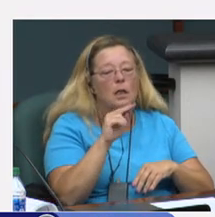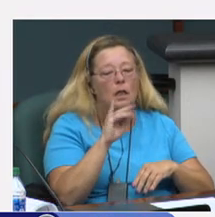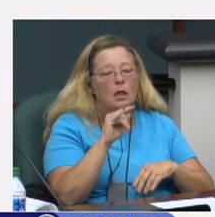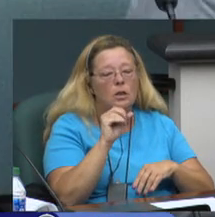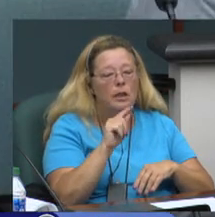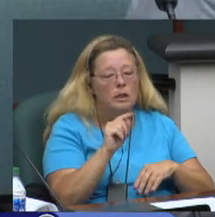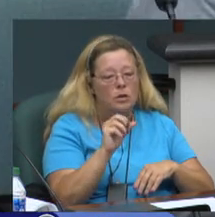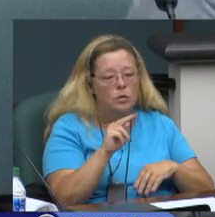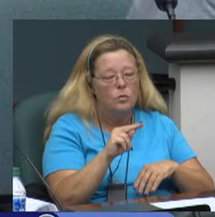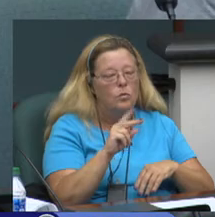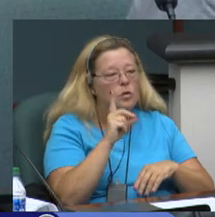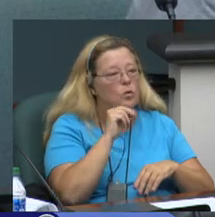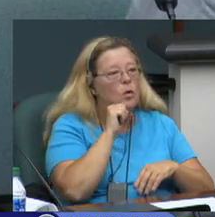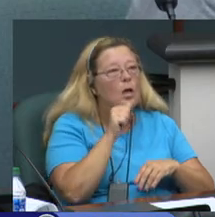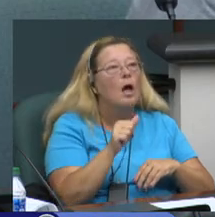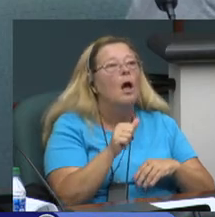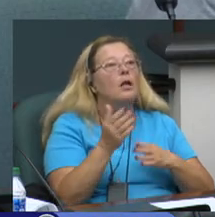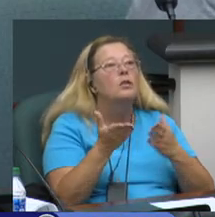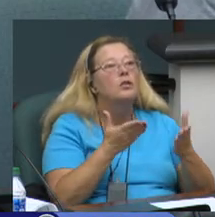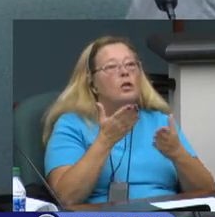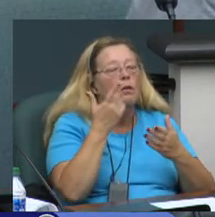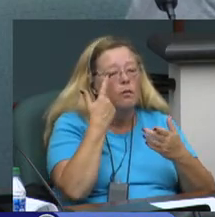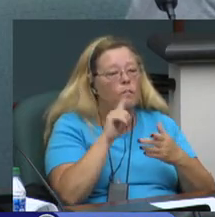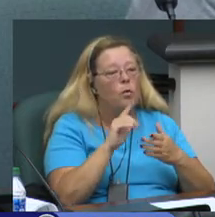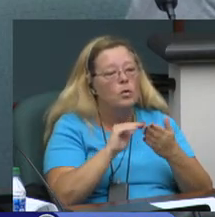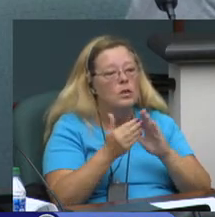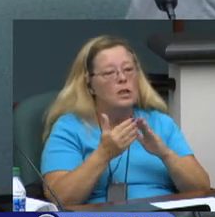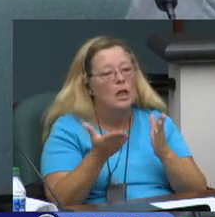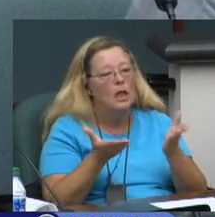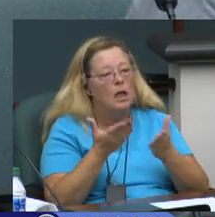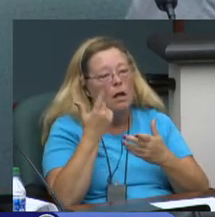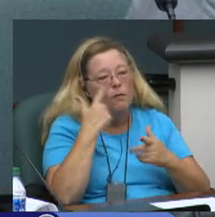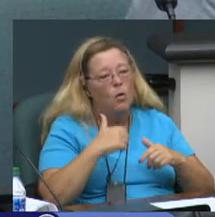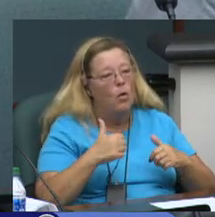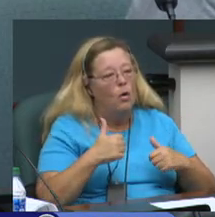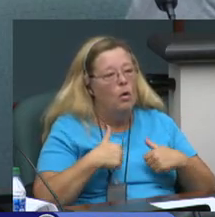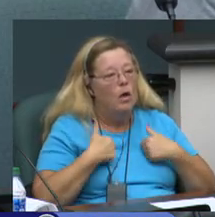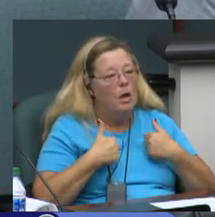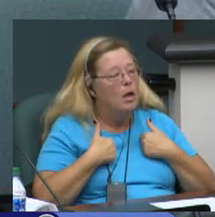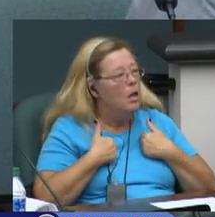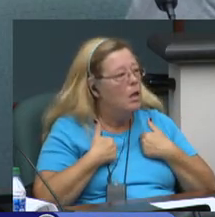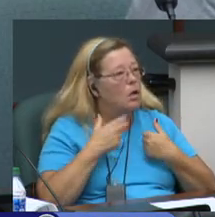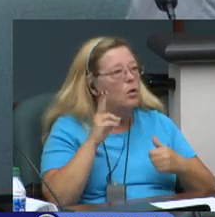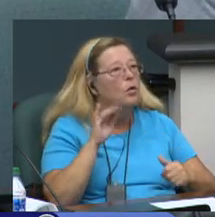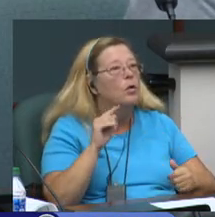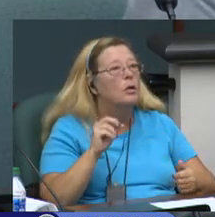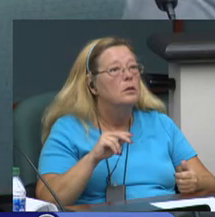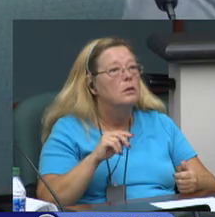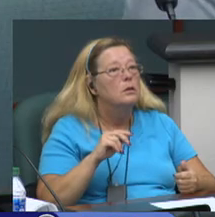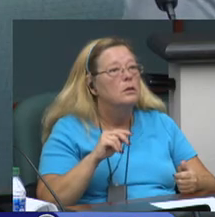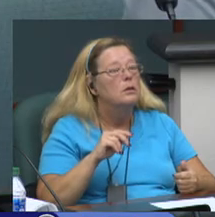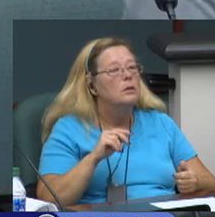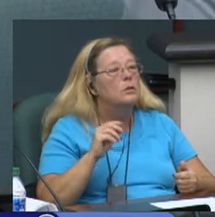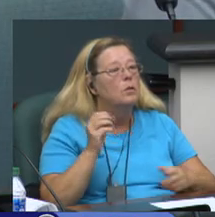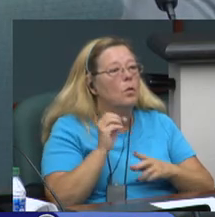of any other city service that limits to residential units or districts that's